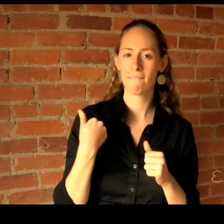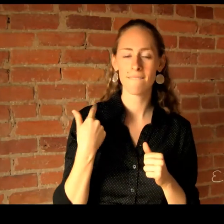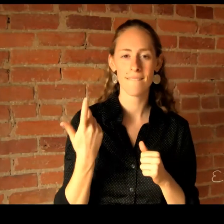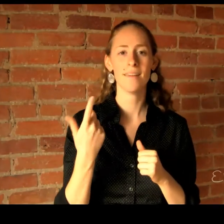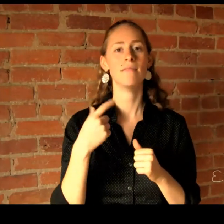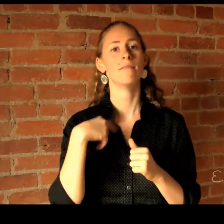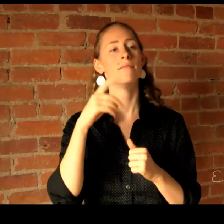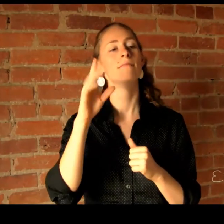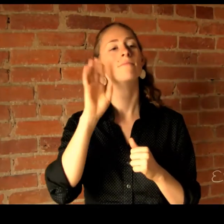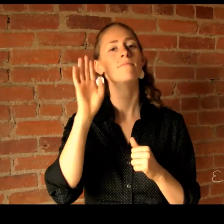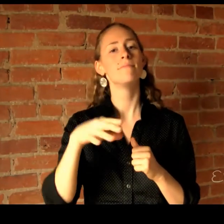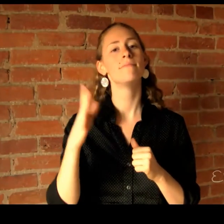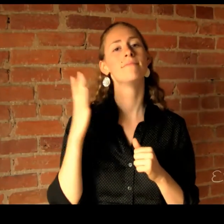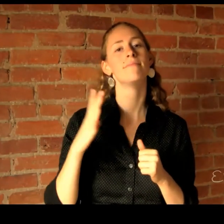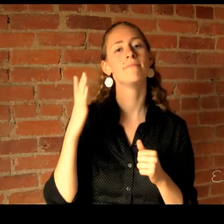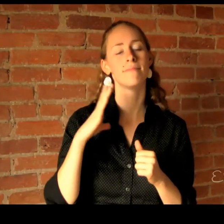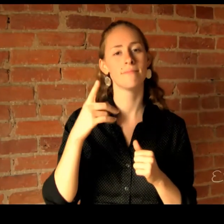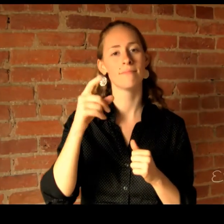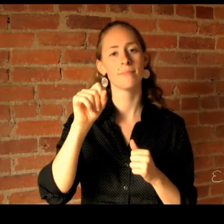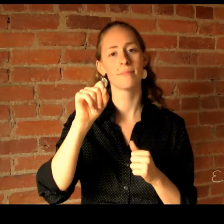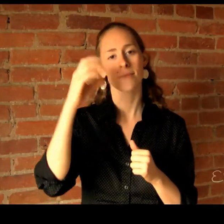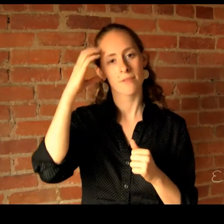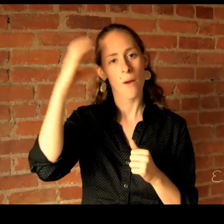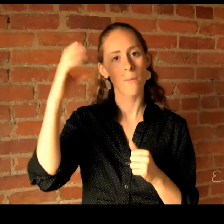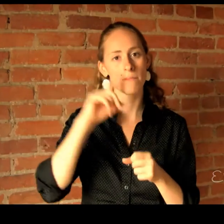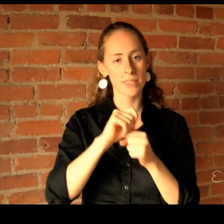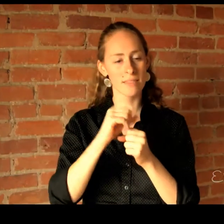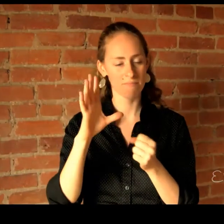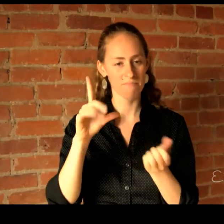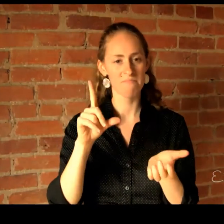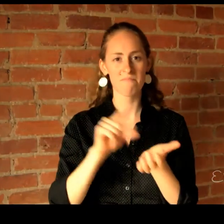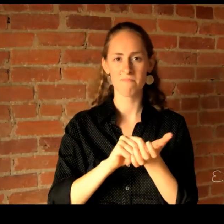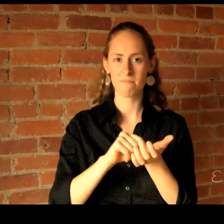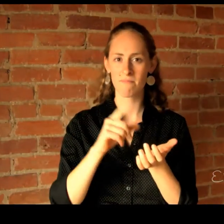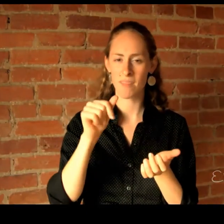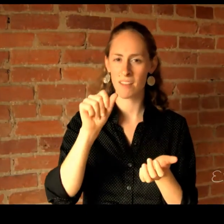explain the “frozen” era. A long time ago, Dr. William Stokoe published some research stating that ASL is a